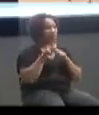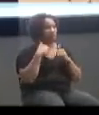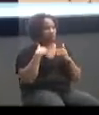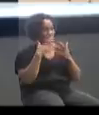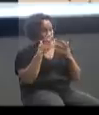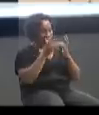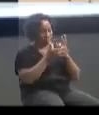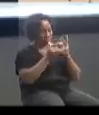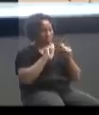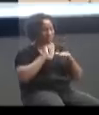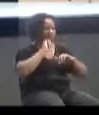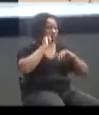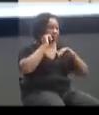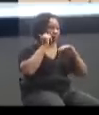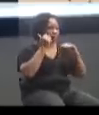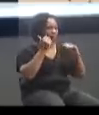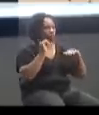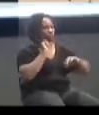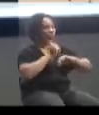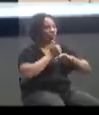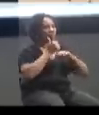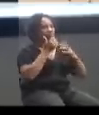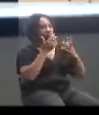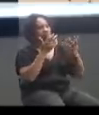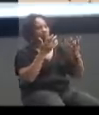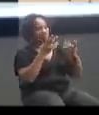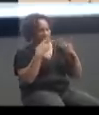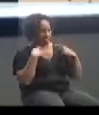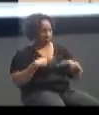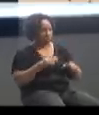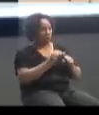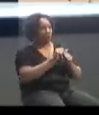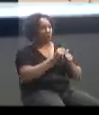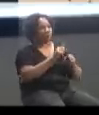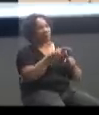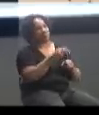THAT RECREATES THE PHYSICAL WORK SPACE IN THE VIRTUAL WORLD SO